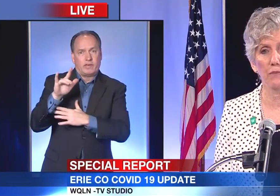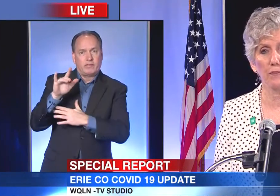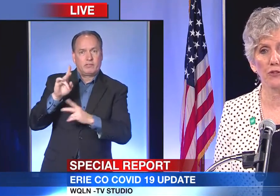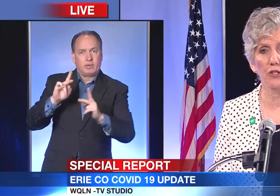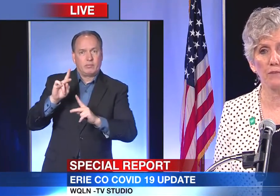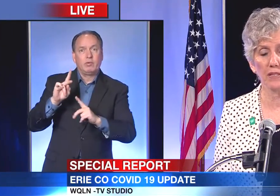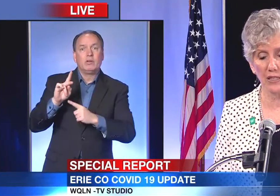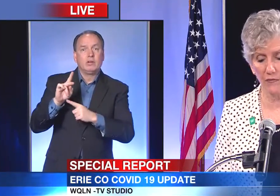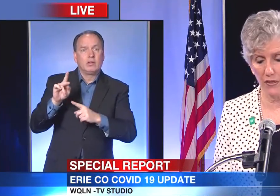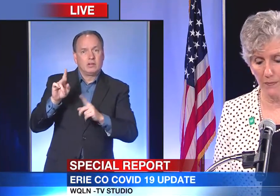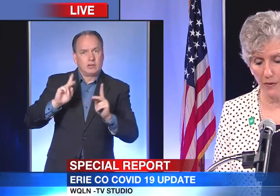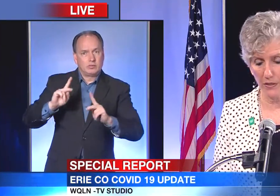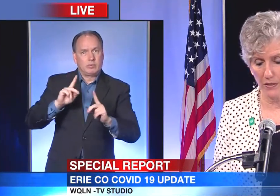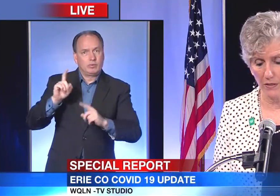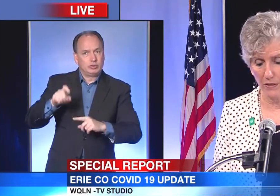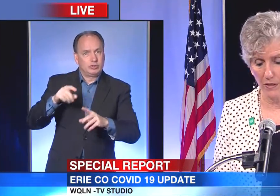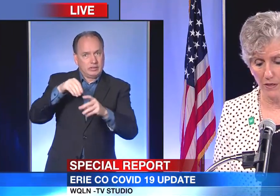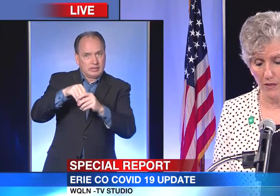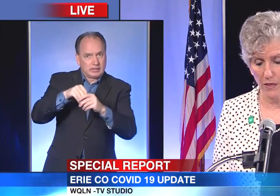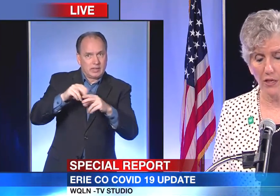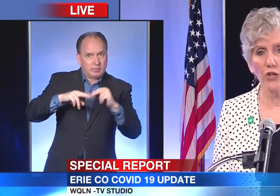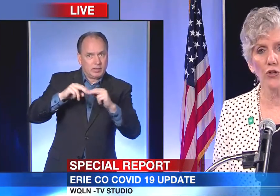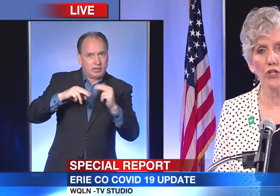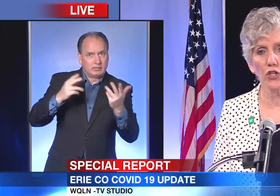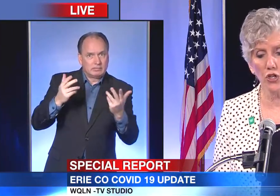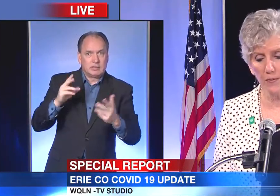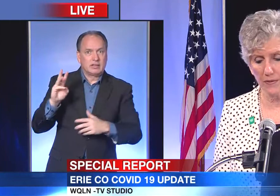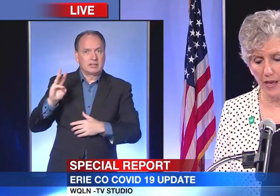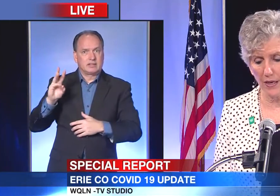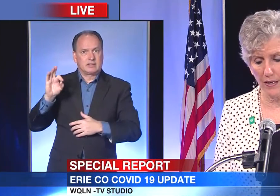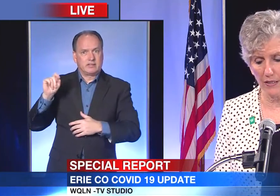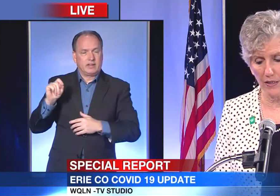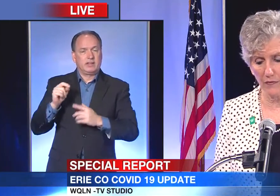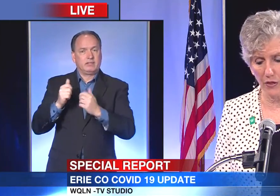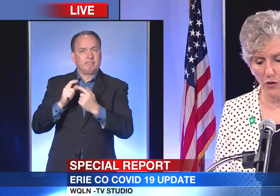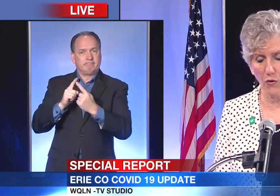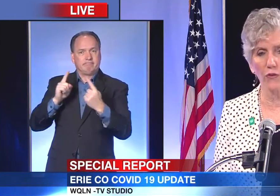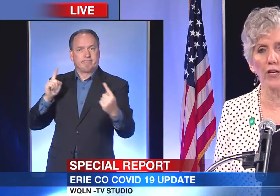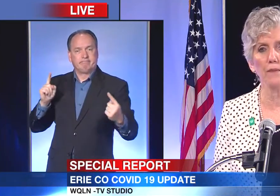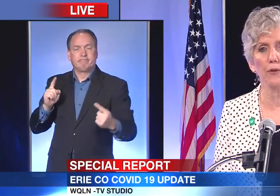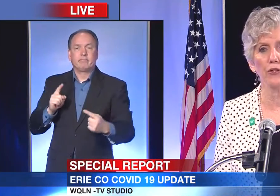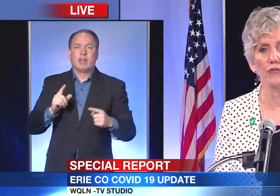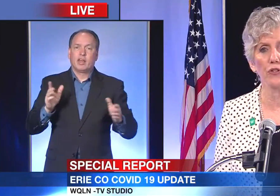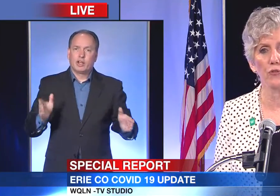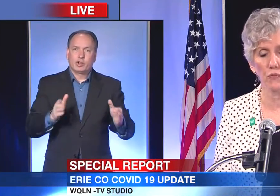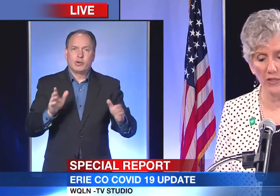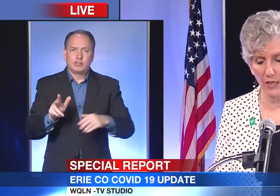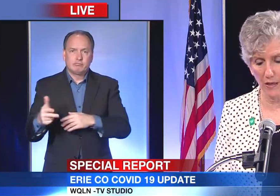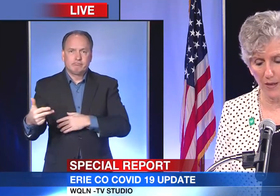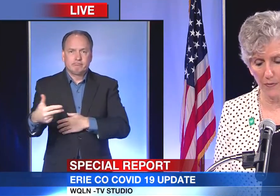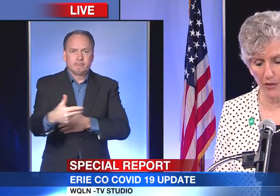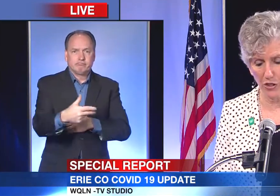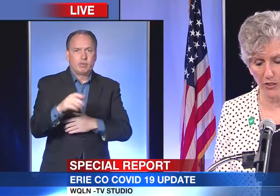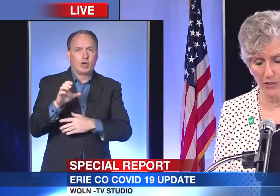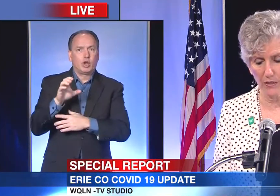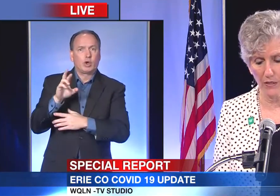LIMIT YOUR GATHERINGS TO FEWER THAN 25 PEOPLE, AND THOSE PEOPLE SHOULD BE SIX FEET APART, AND